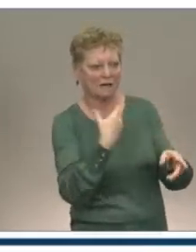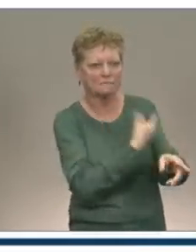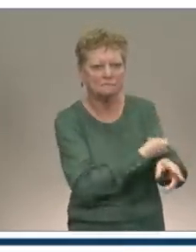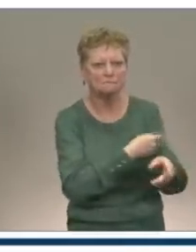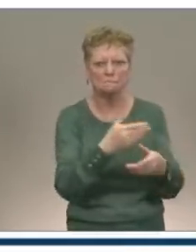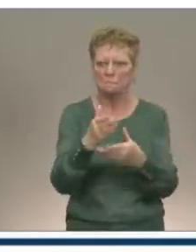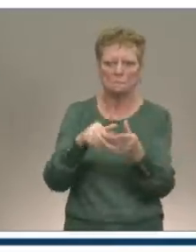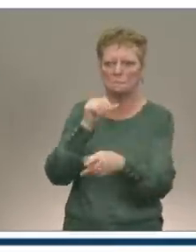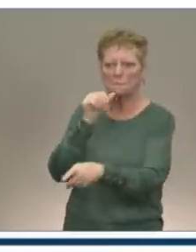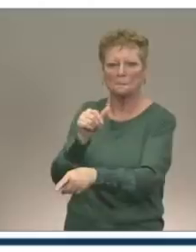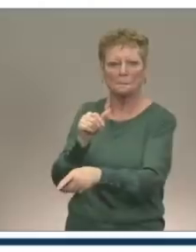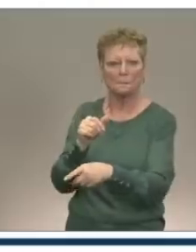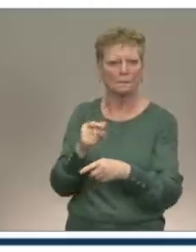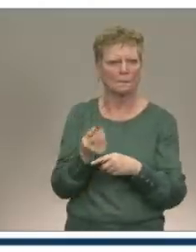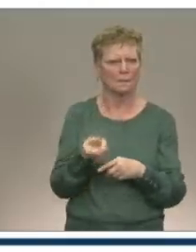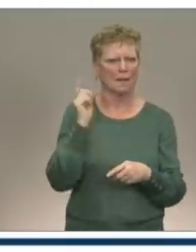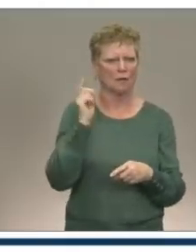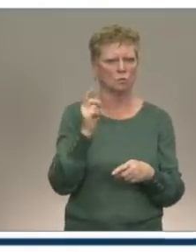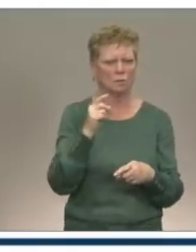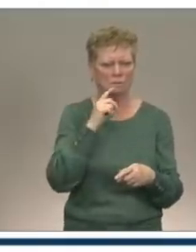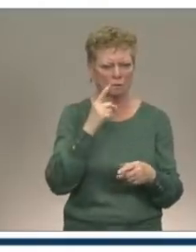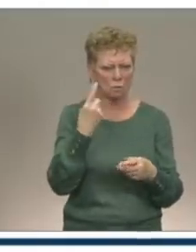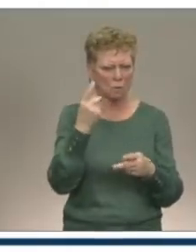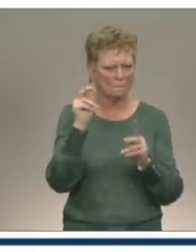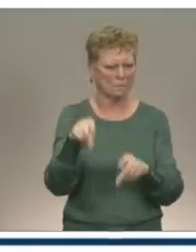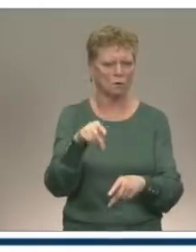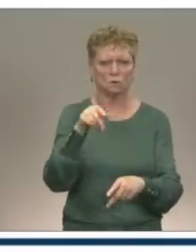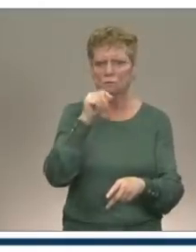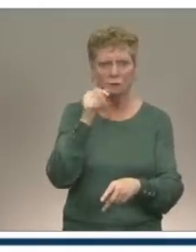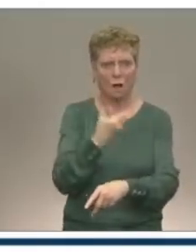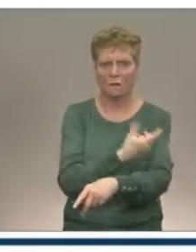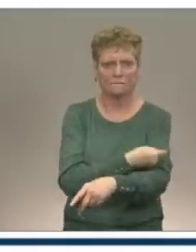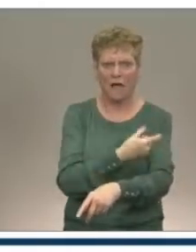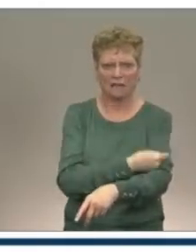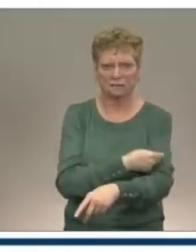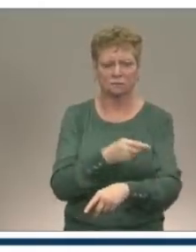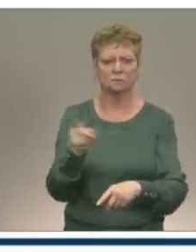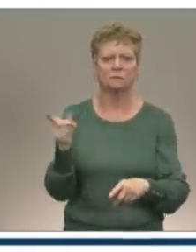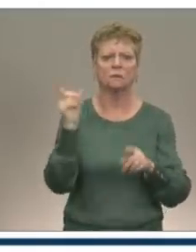last week i was told about an unvaccinated person who went to get an ultrasound at the bridgewater